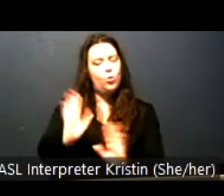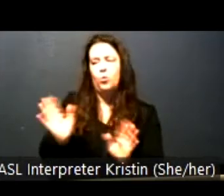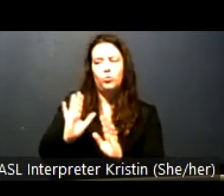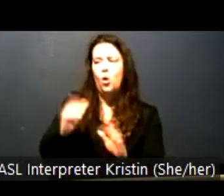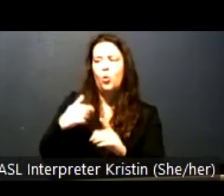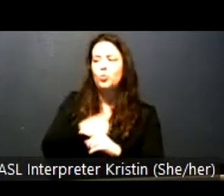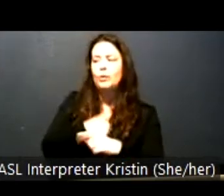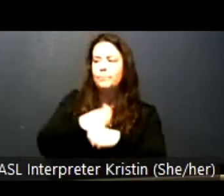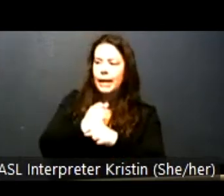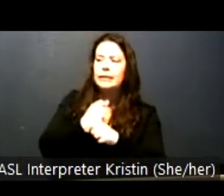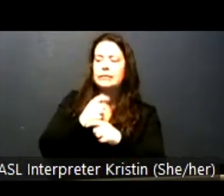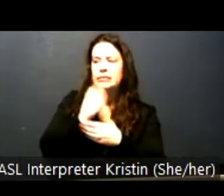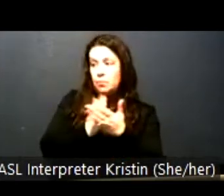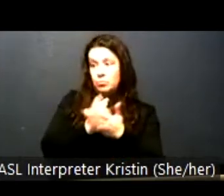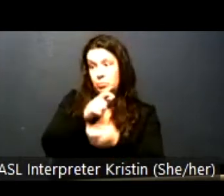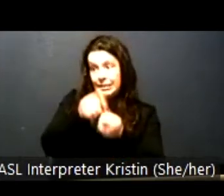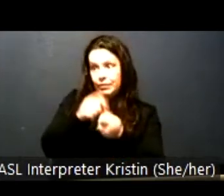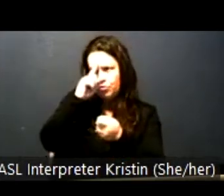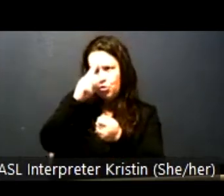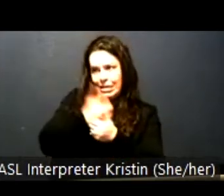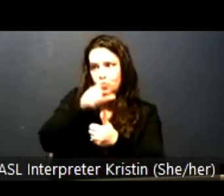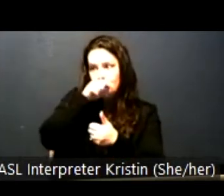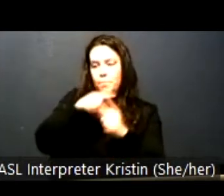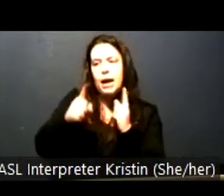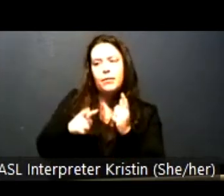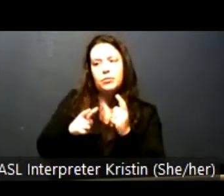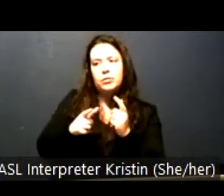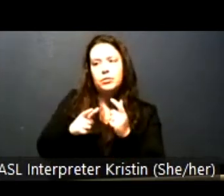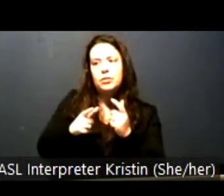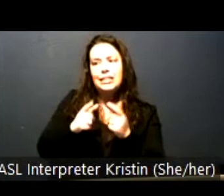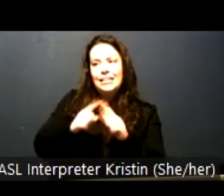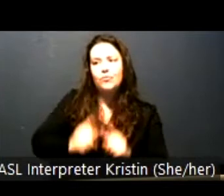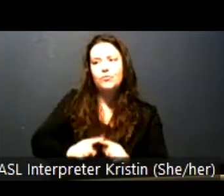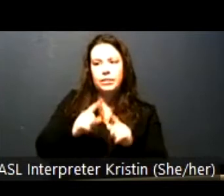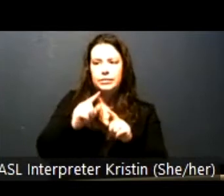devices ourselves, as a scientist so I’ll talk about that a little bit later. But yeah there's